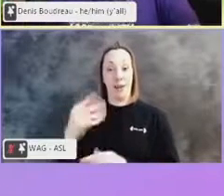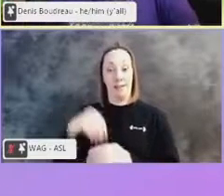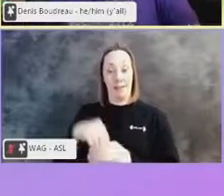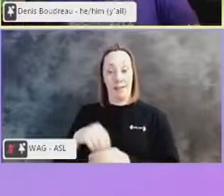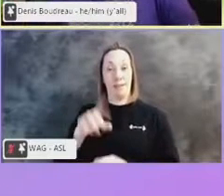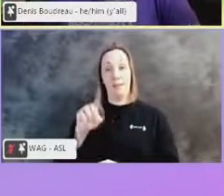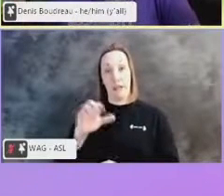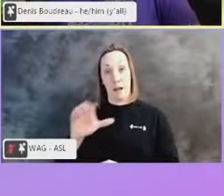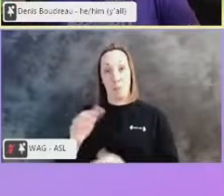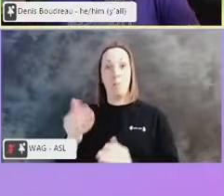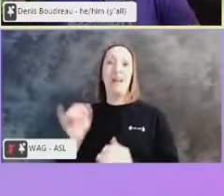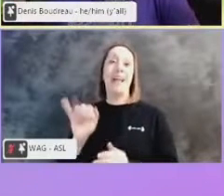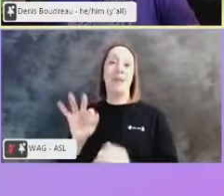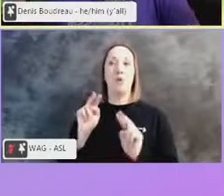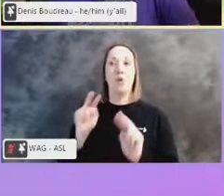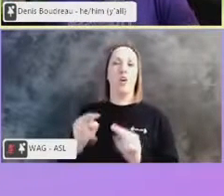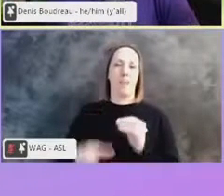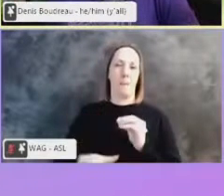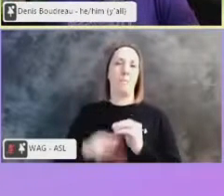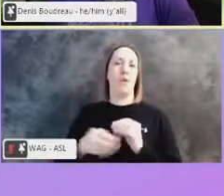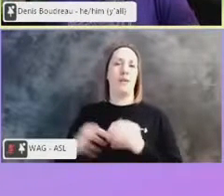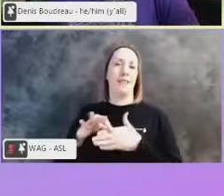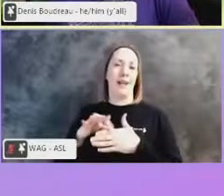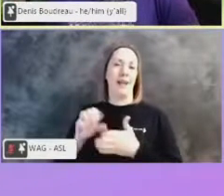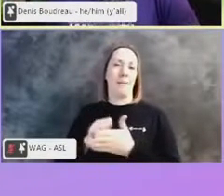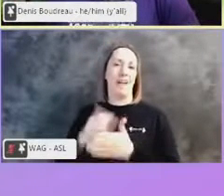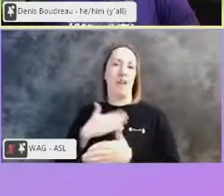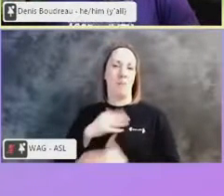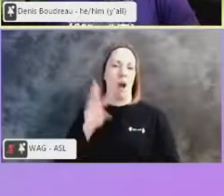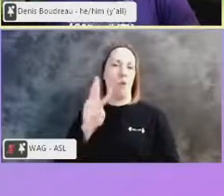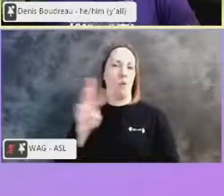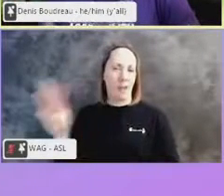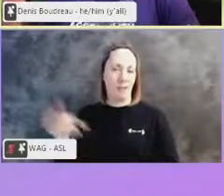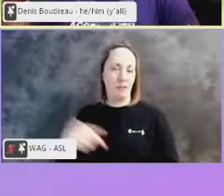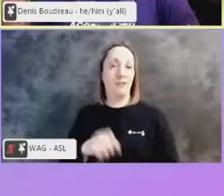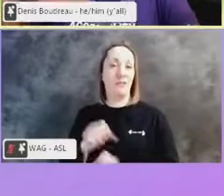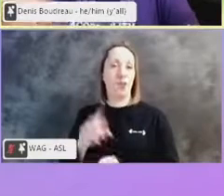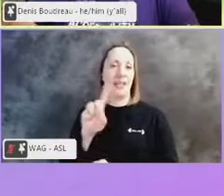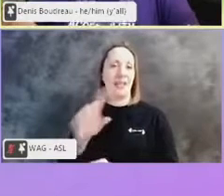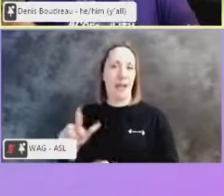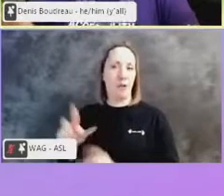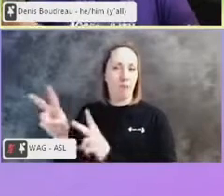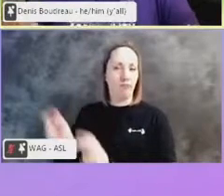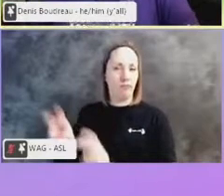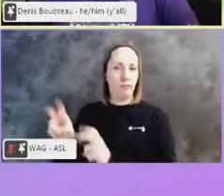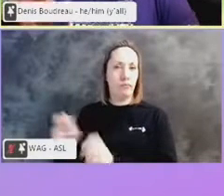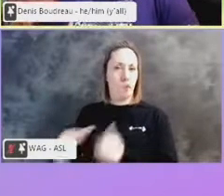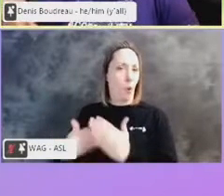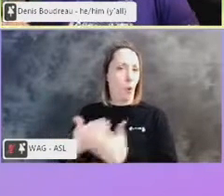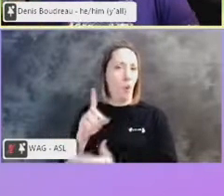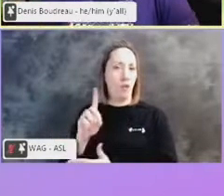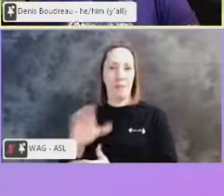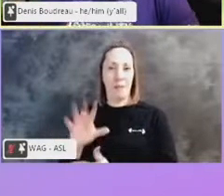different personas that I've created of different personas that represent different types of people with disabilities. I'm sharing three in this document. If you